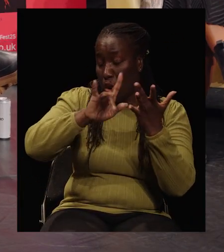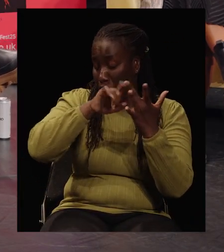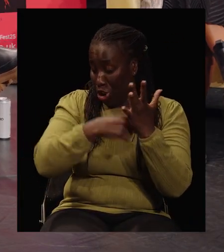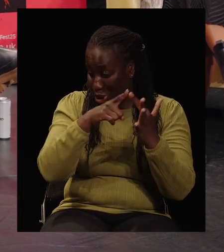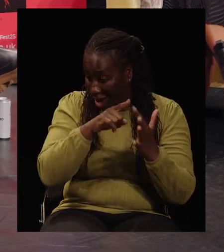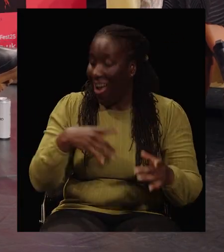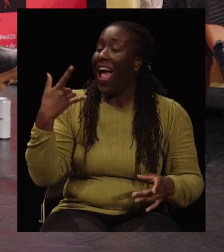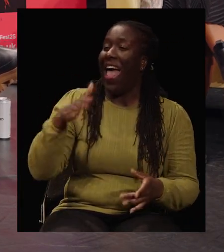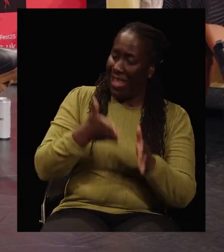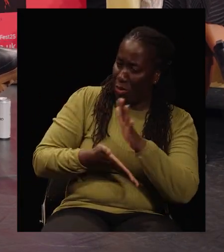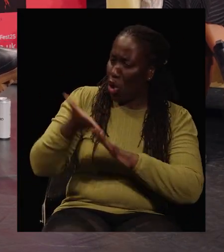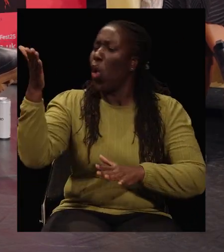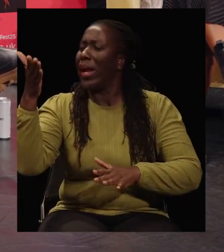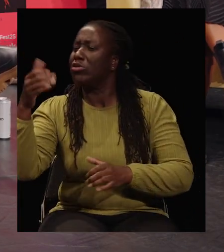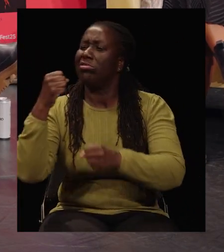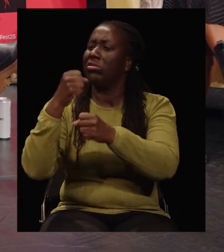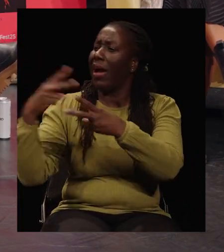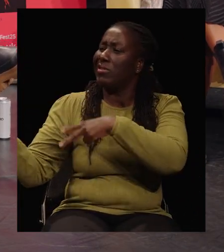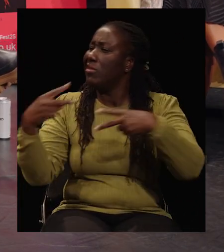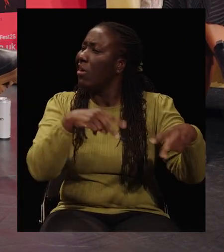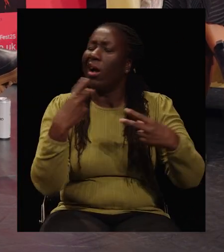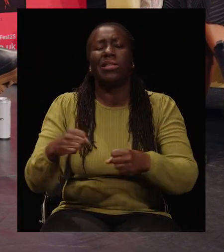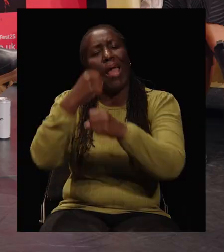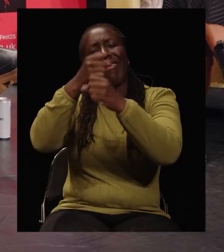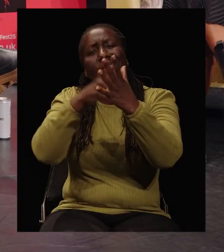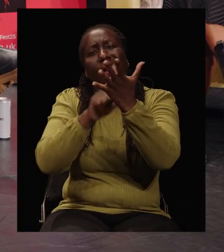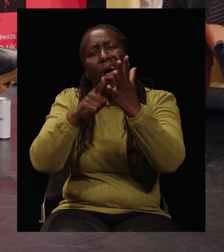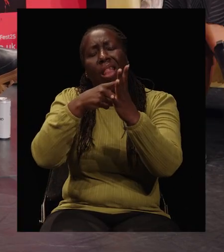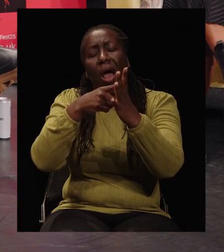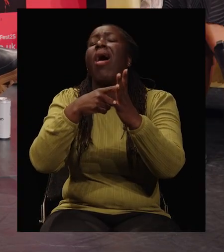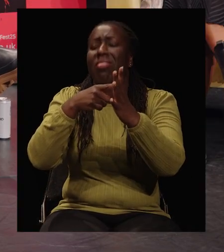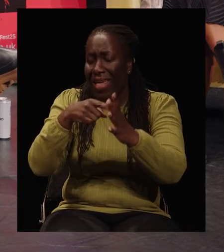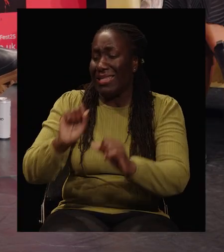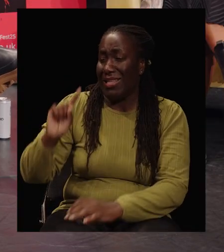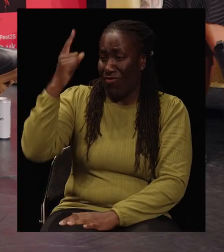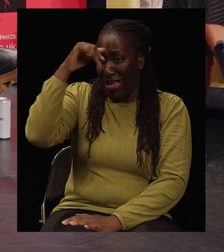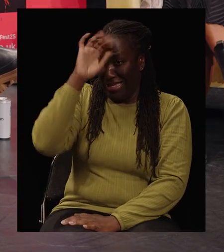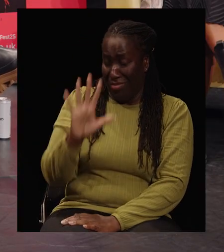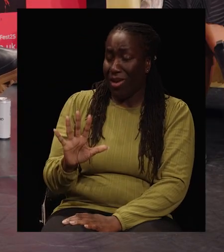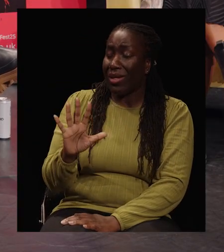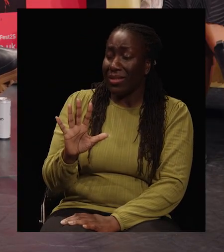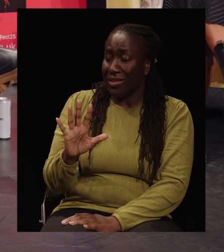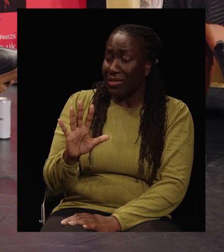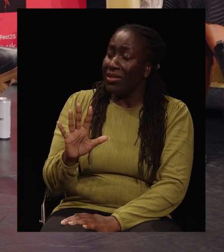and that's what shaped his first dance experiences. And I think that's probably quite common for a lot of people in that era or generation.